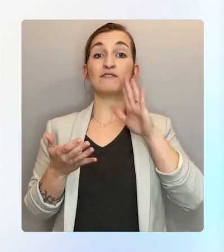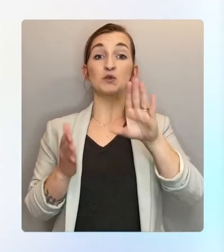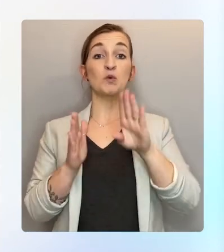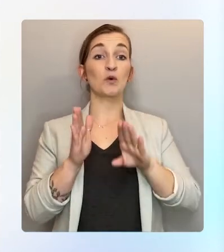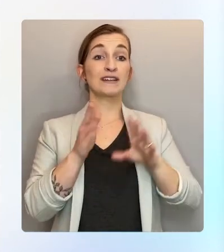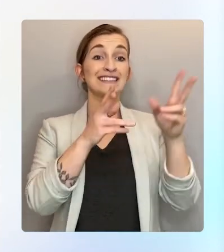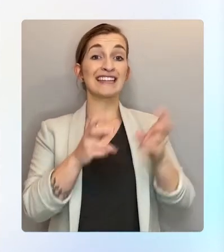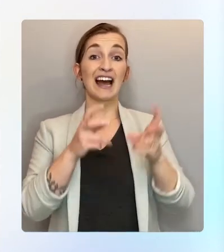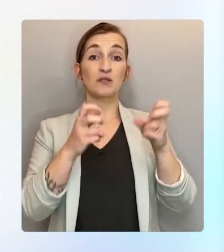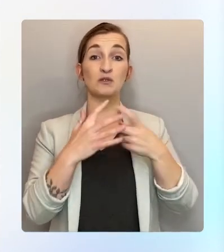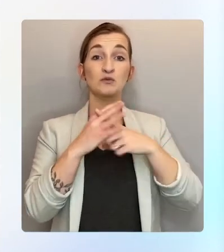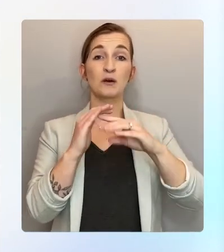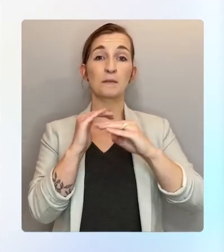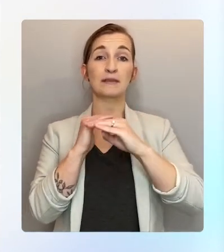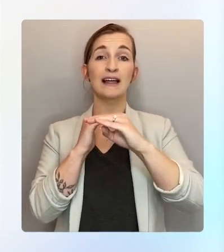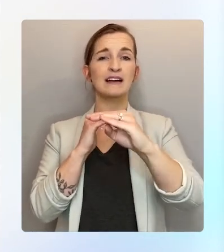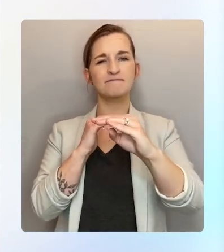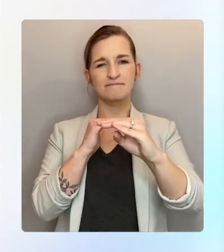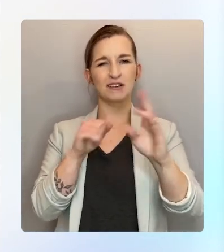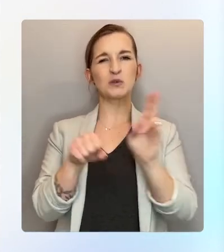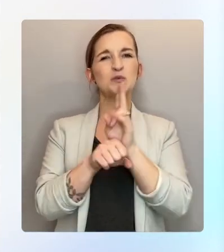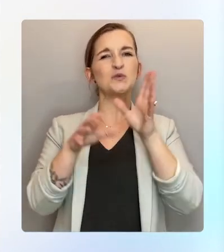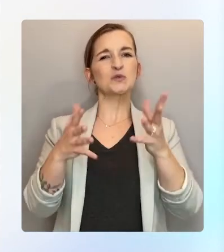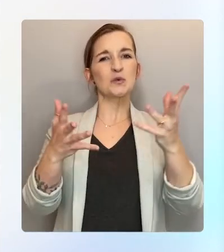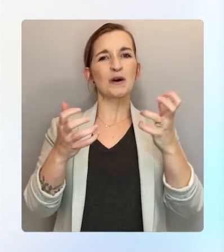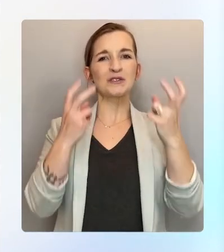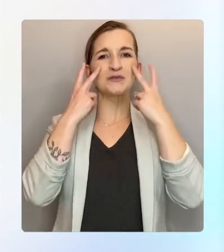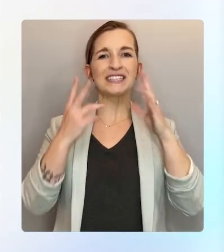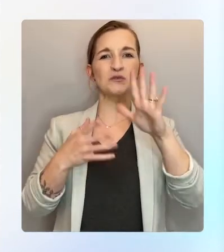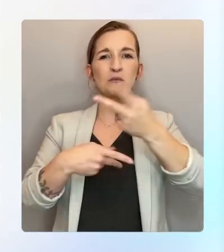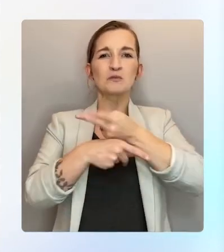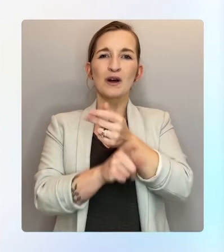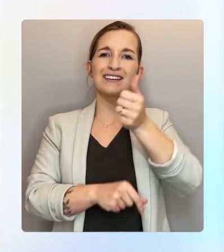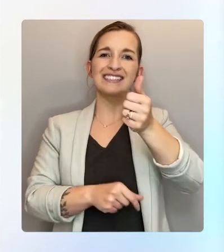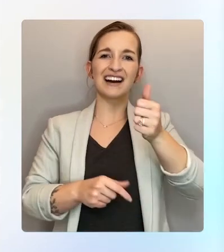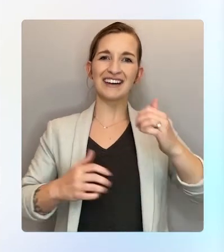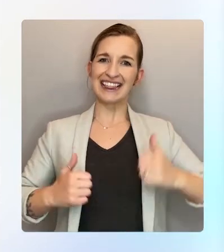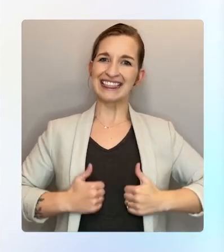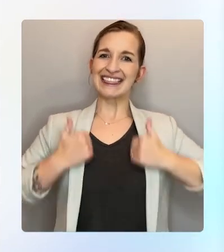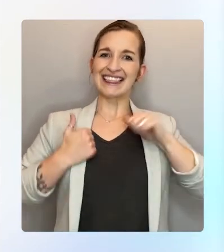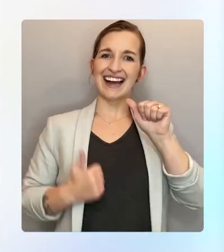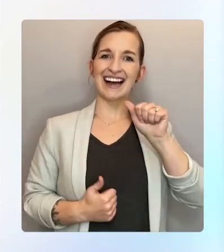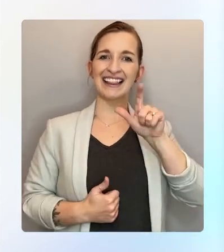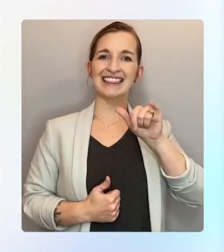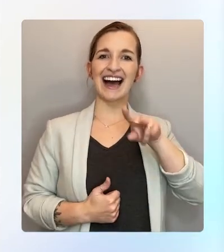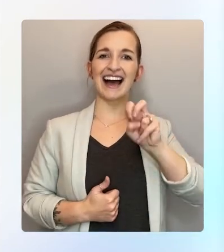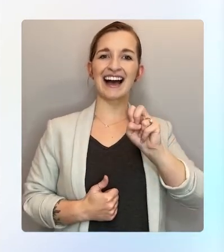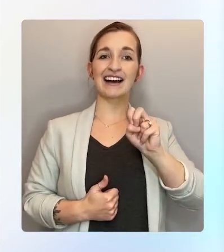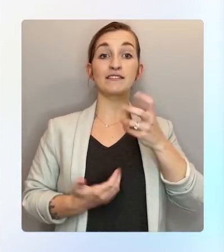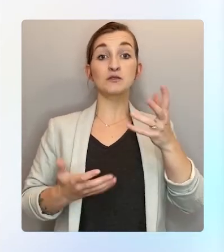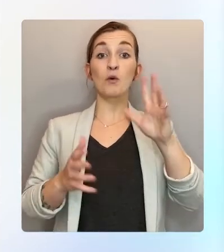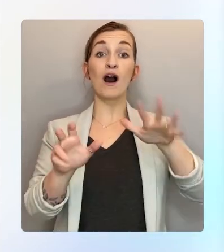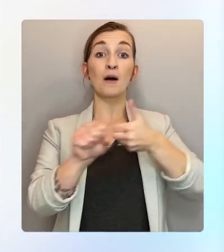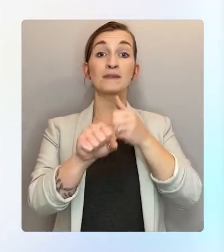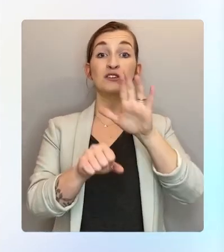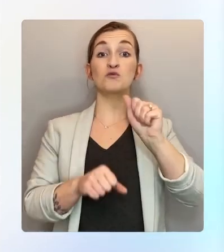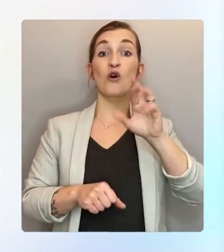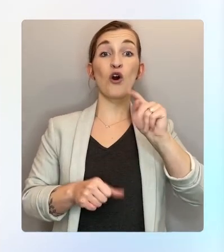and users like to see that the product is alive, so updating your artwork is one way to show that you're keeping things fresh.